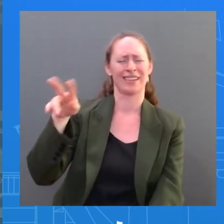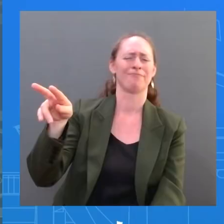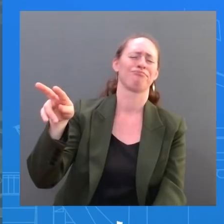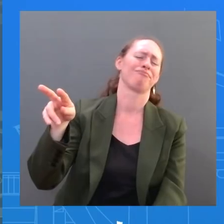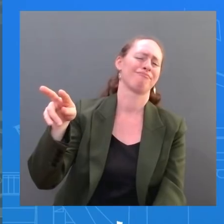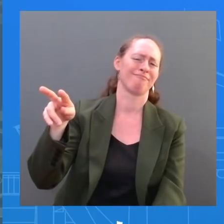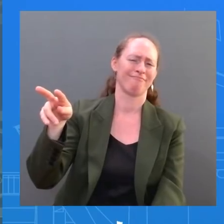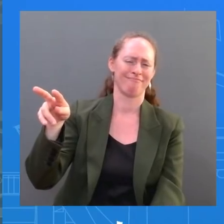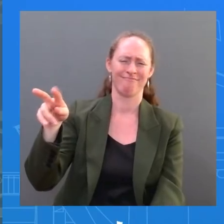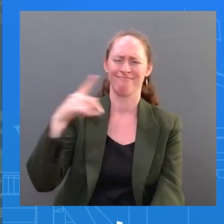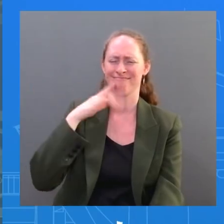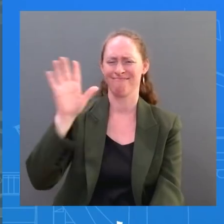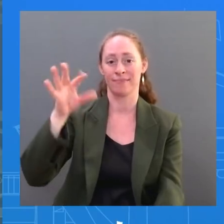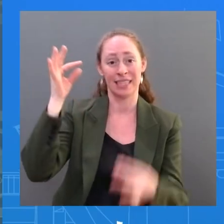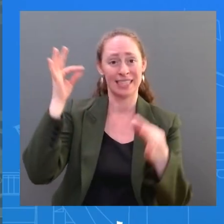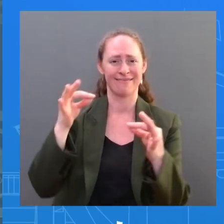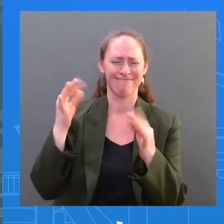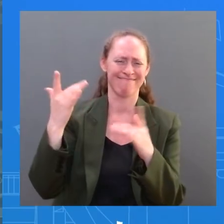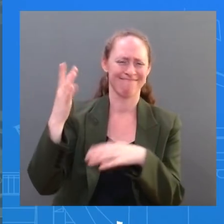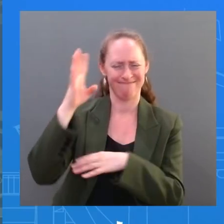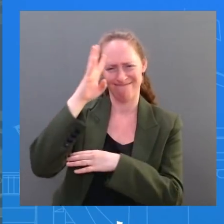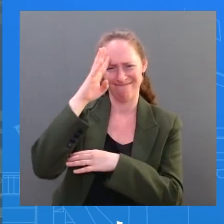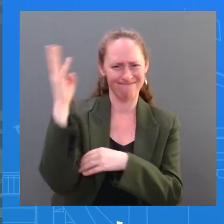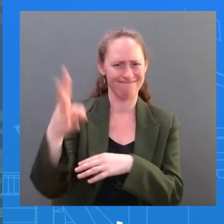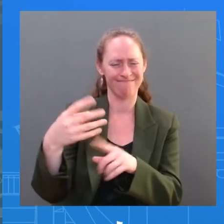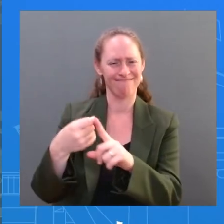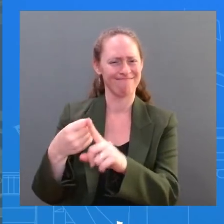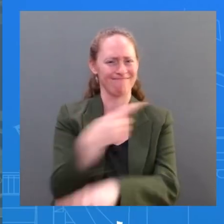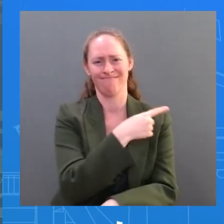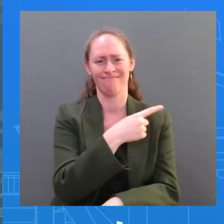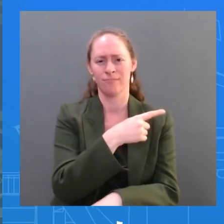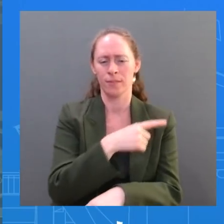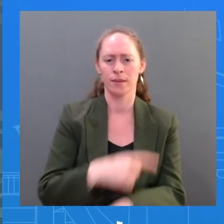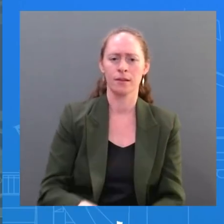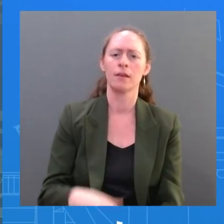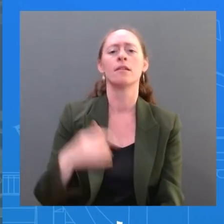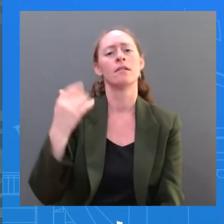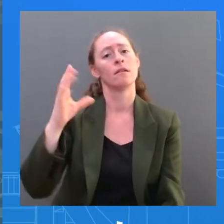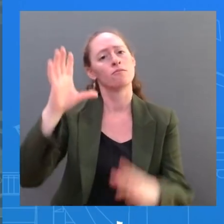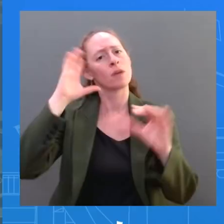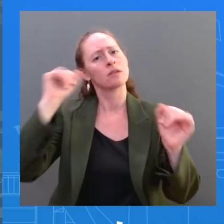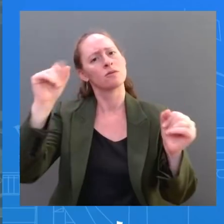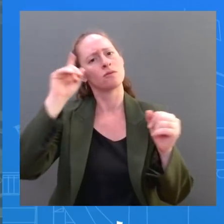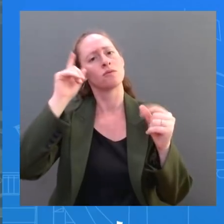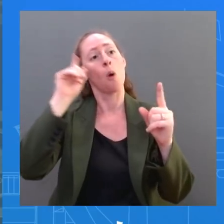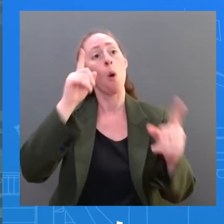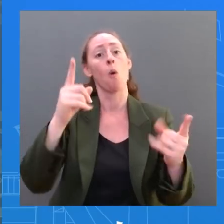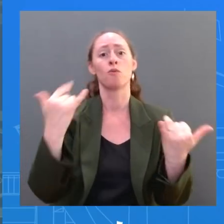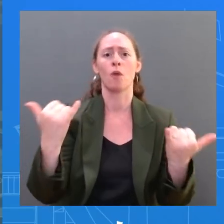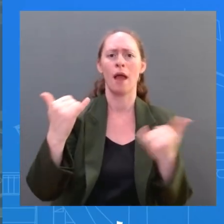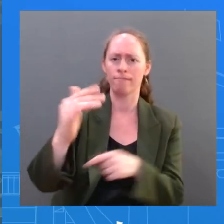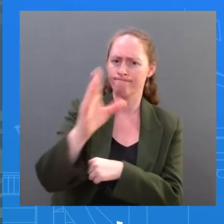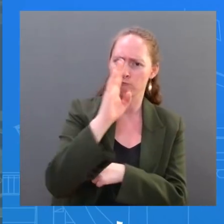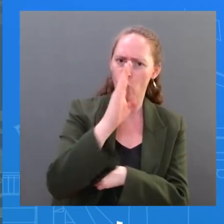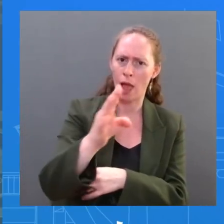He wants to be straight with the American people. And if you look at what's going to happen across the board; if you look at what Republicans -- national Republicans are saying: